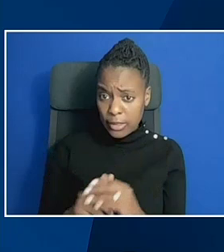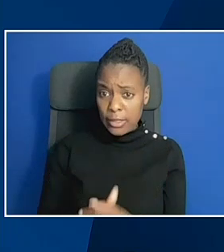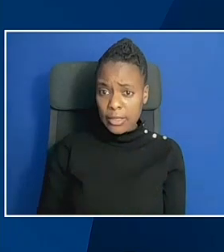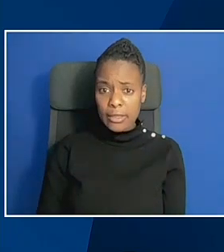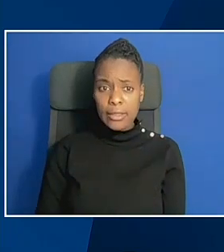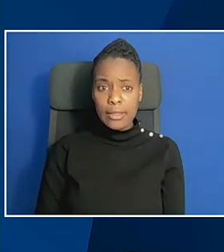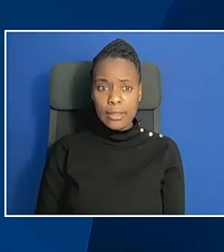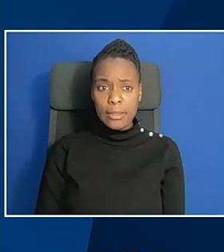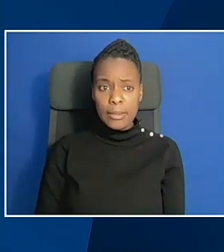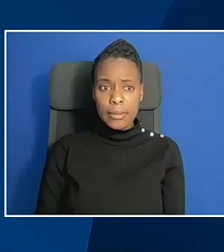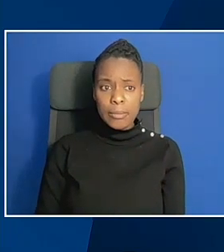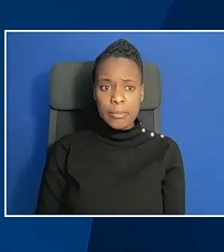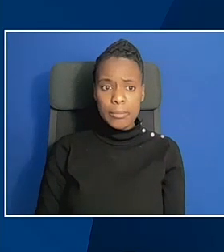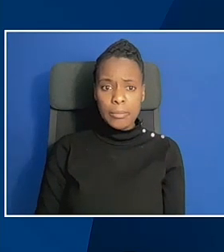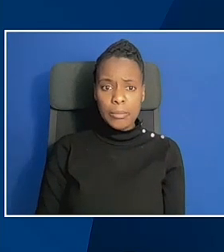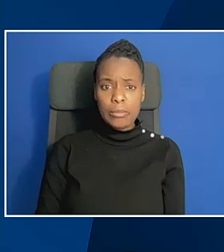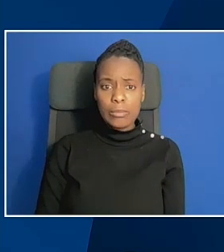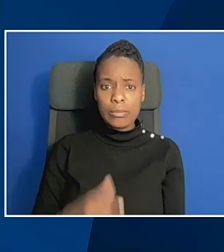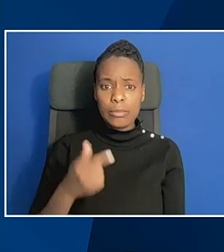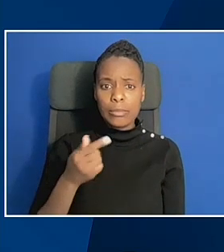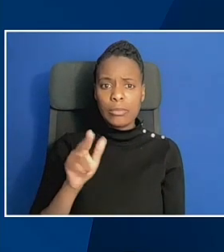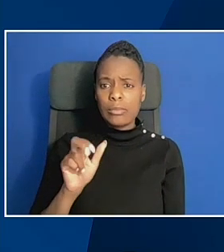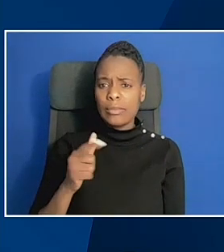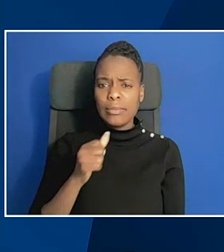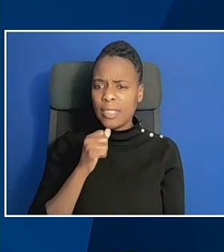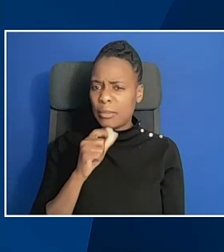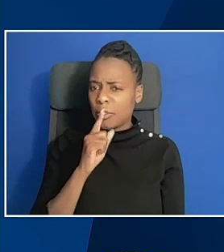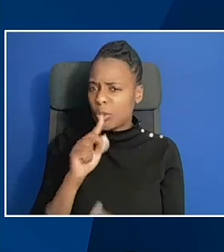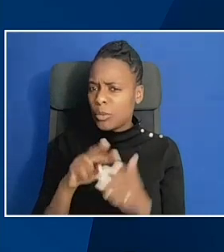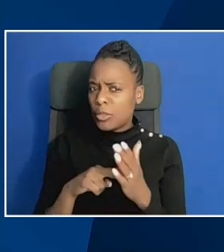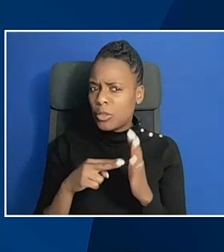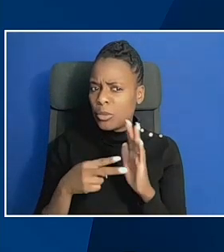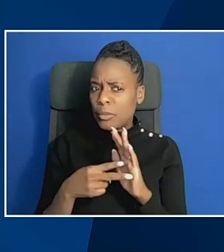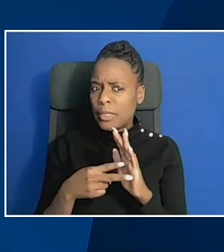I'm not sure exactly what you mean, Barmak.